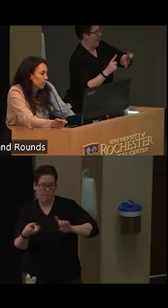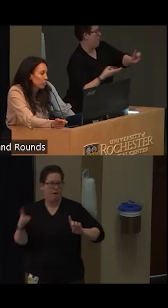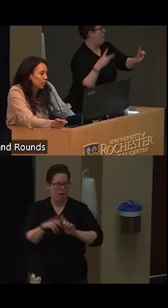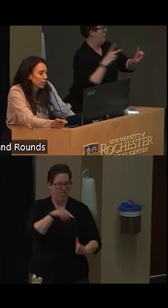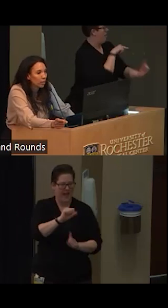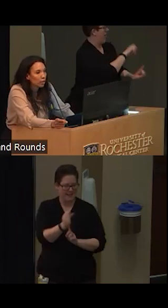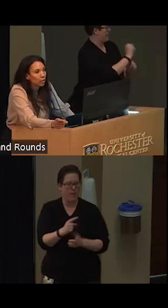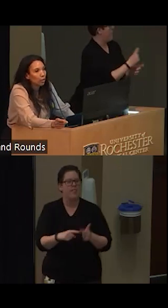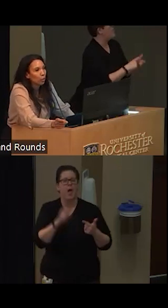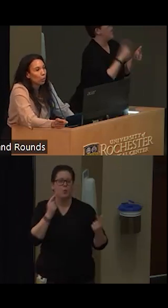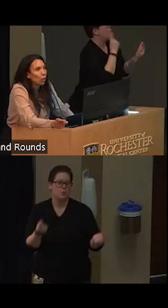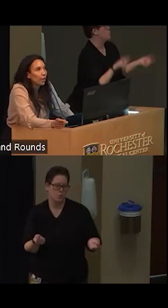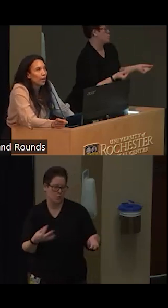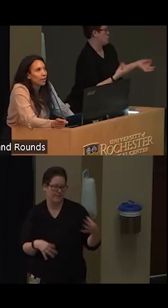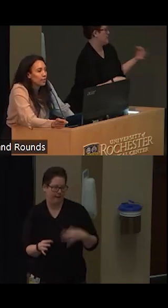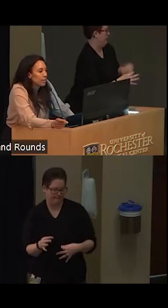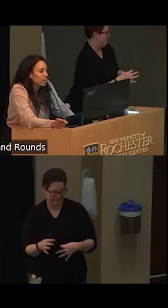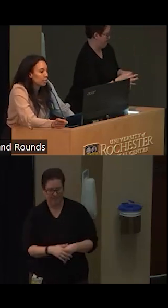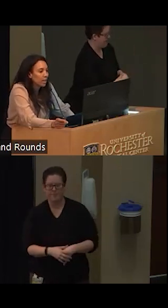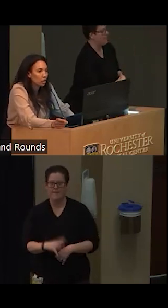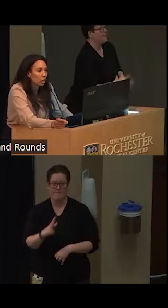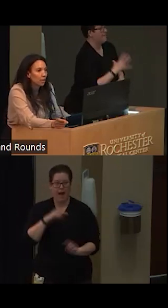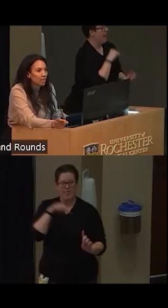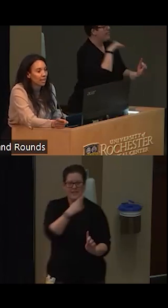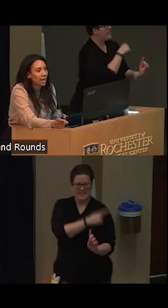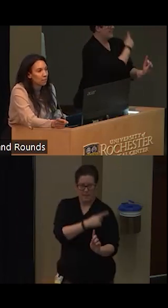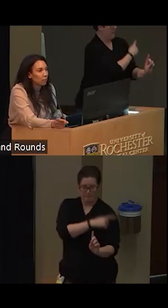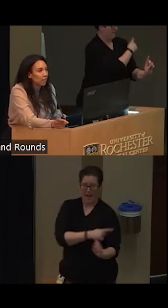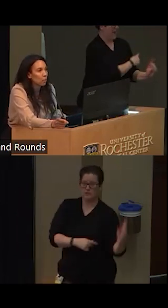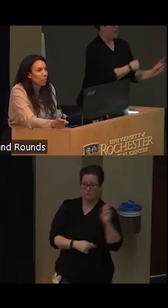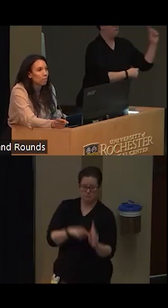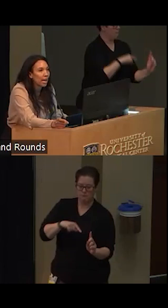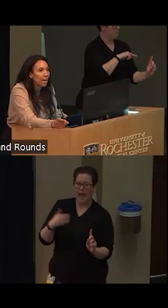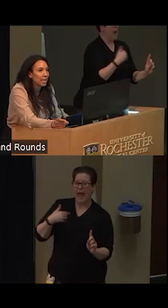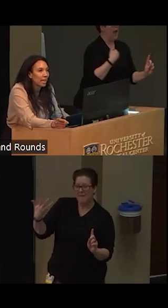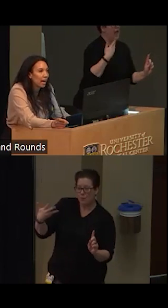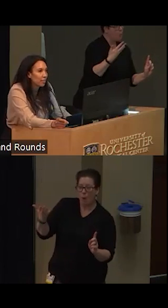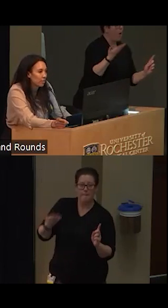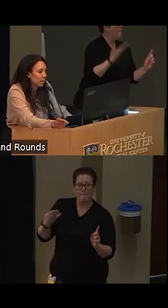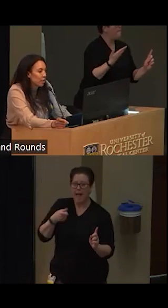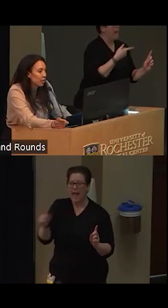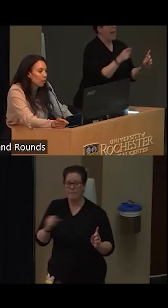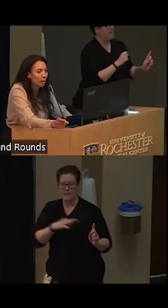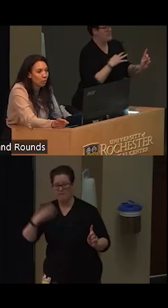situation so what is this patient coming into the hospital with that we may not know about